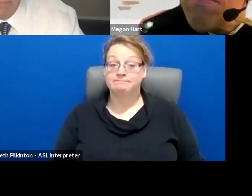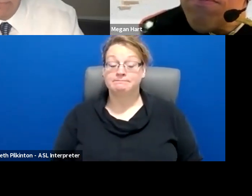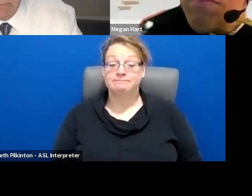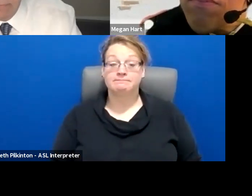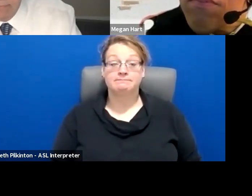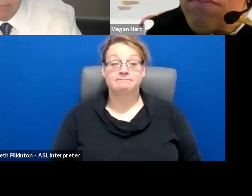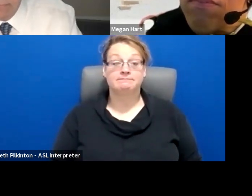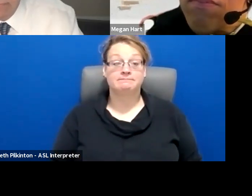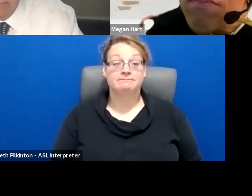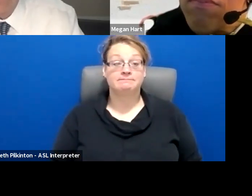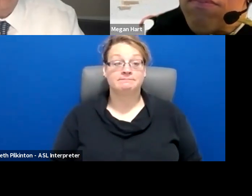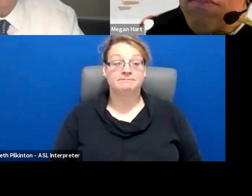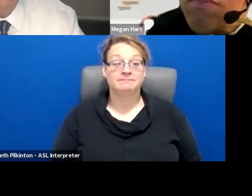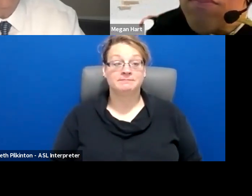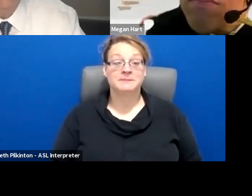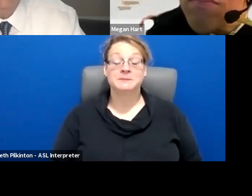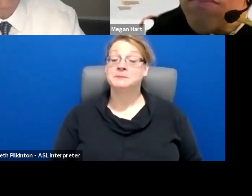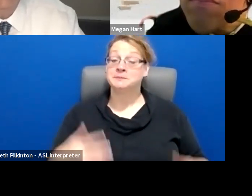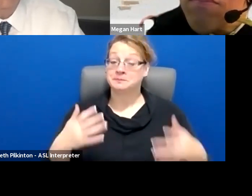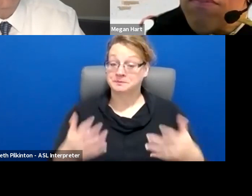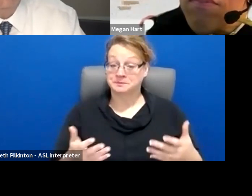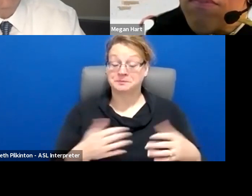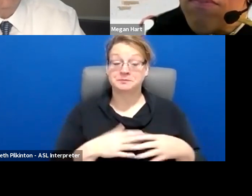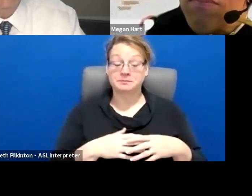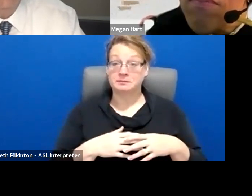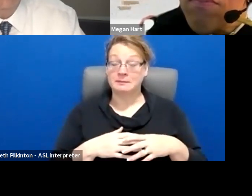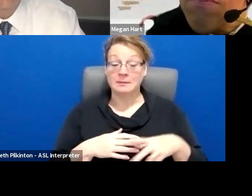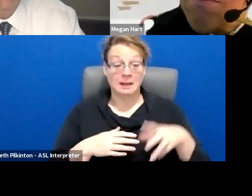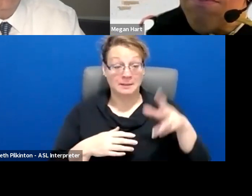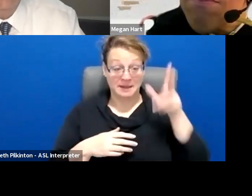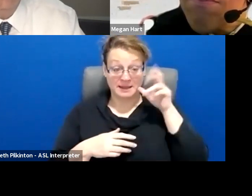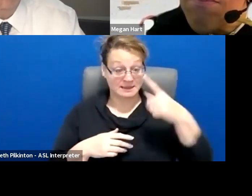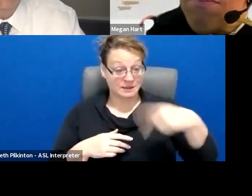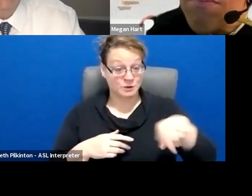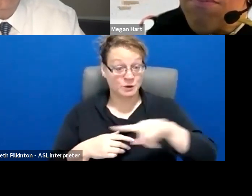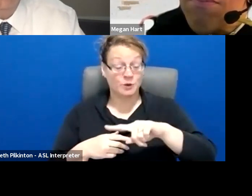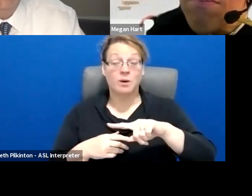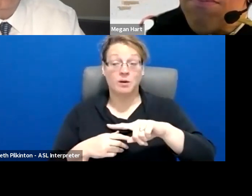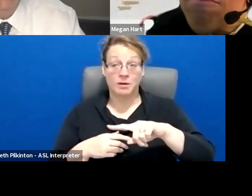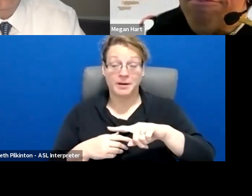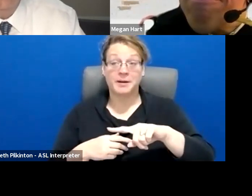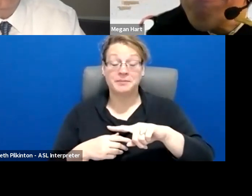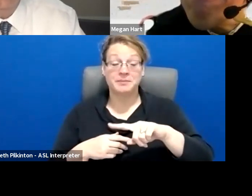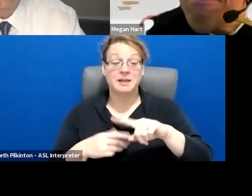This person is here with tips and trade to coach people in their career.